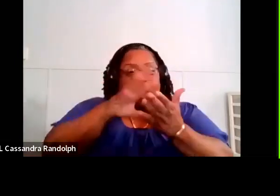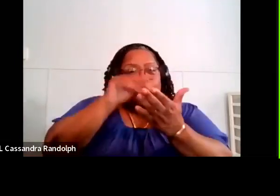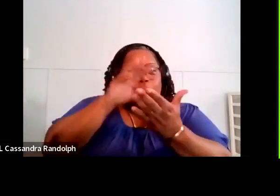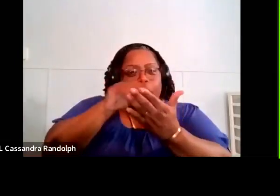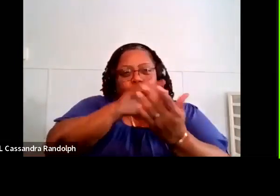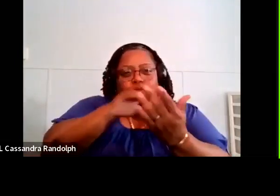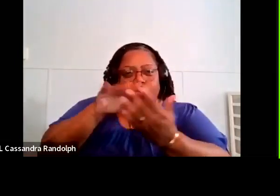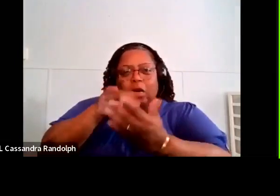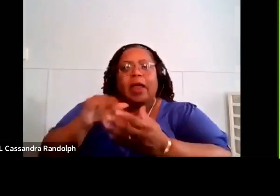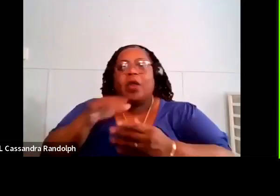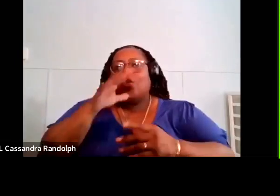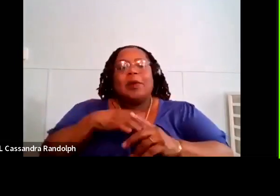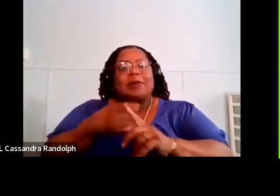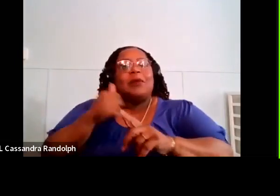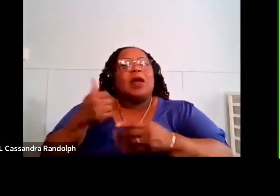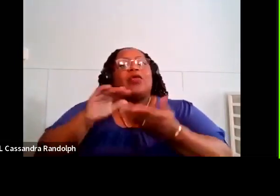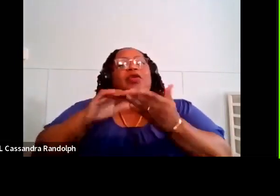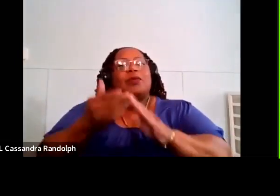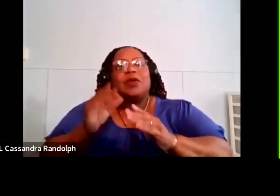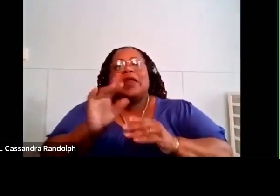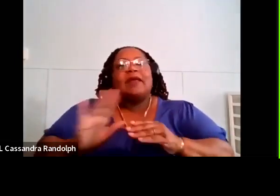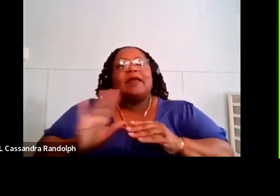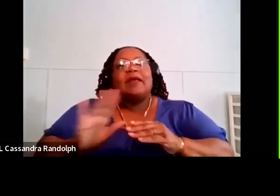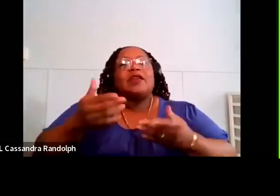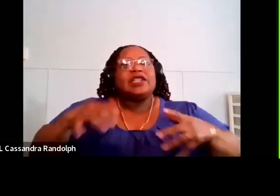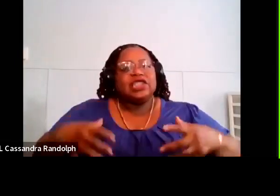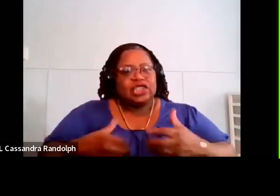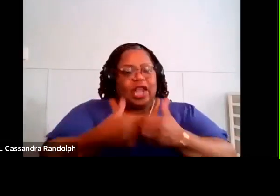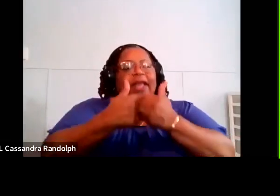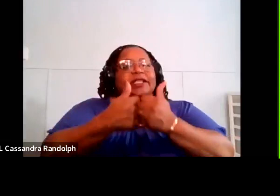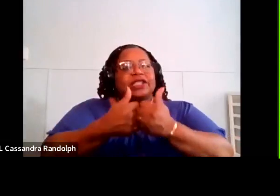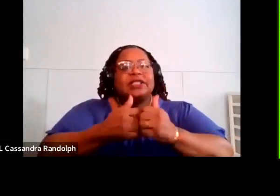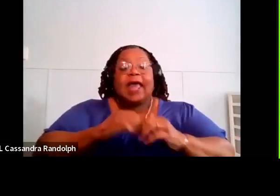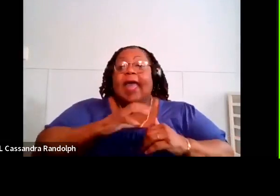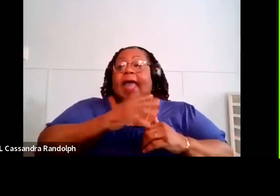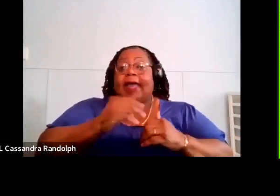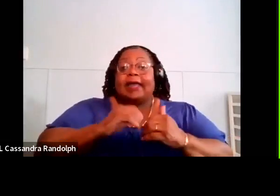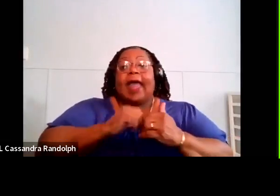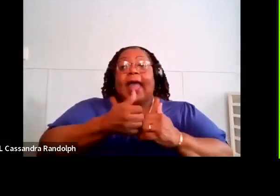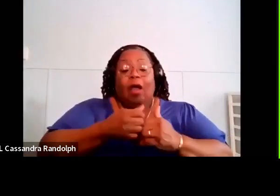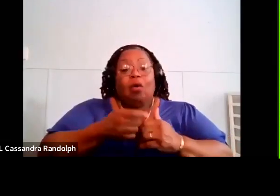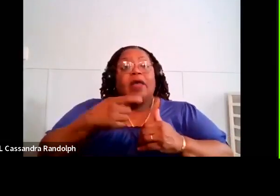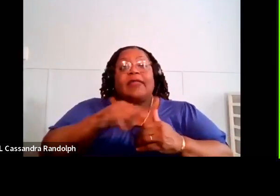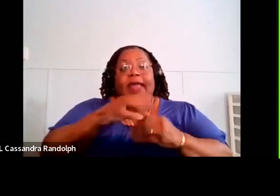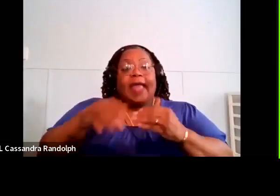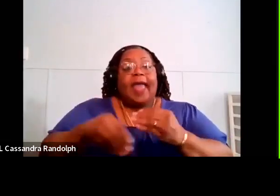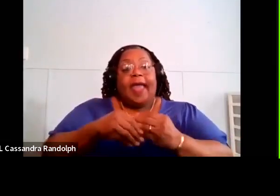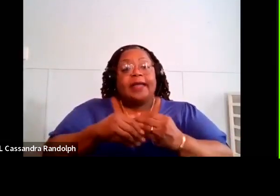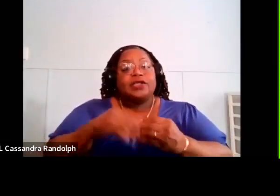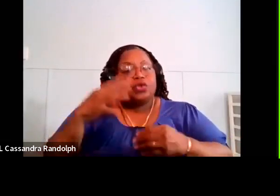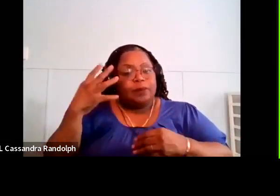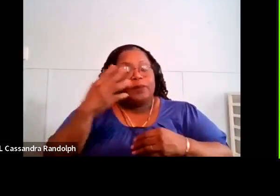community I do not know what they face so I can only talk keep both my ears open so I can listen and I can learn